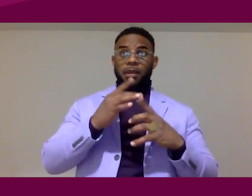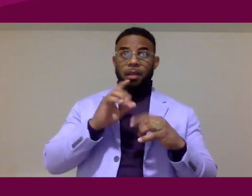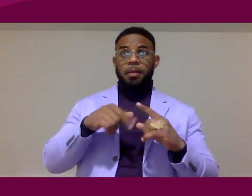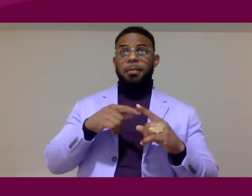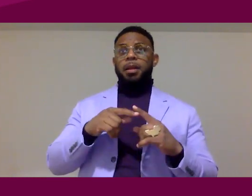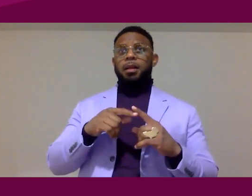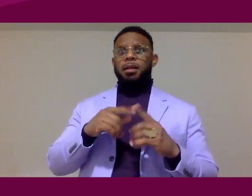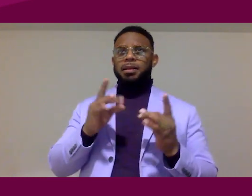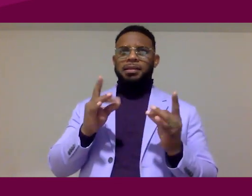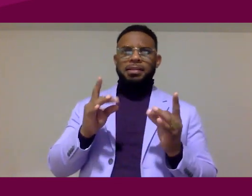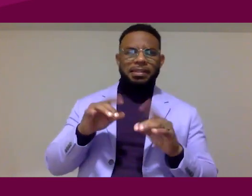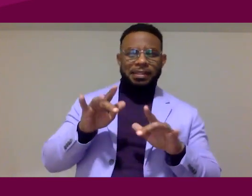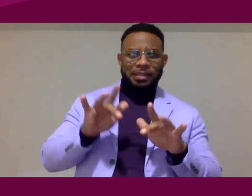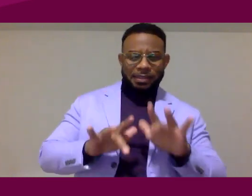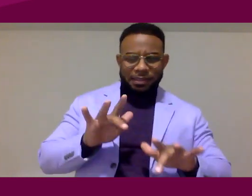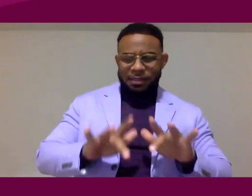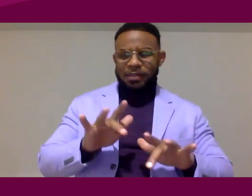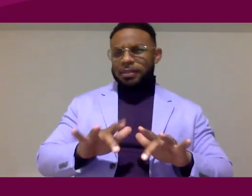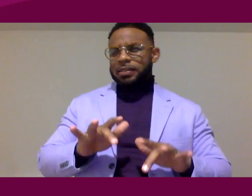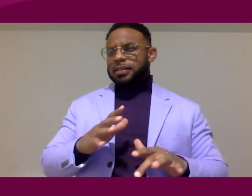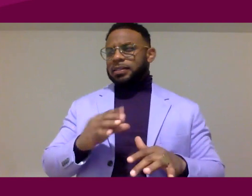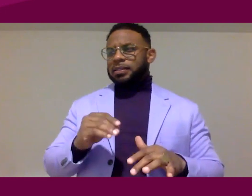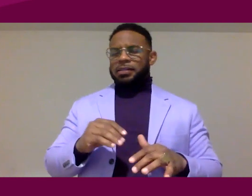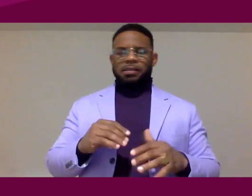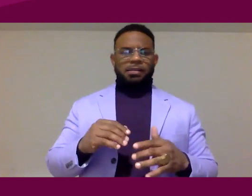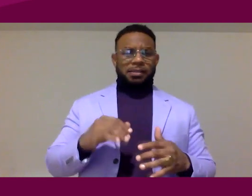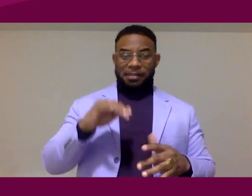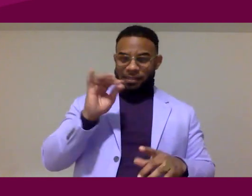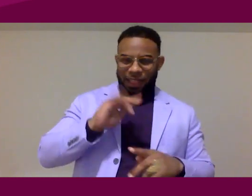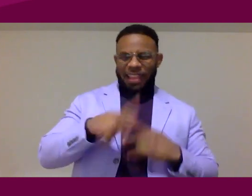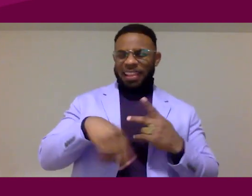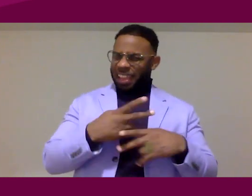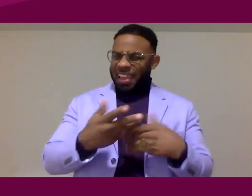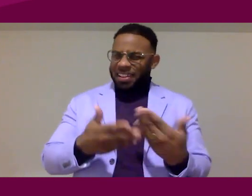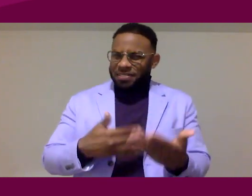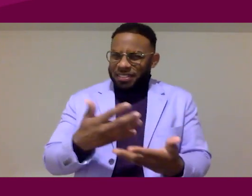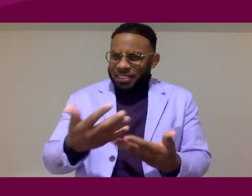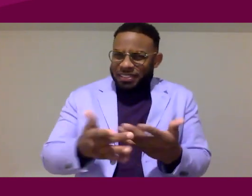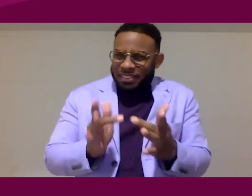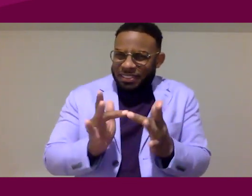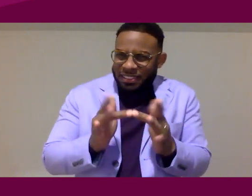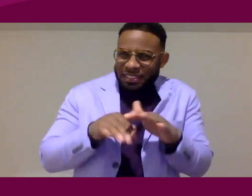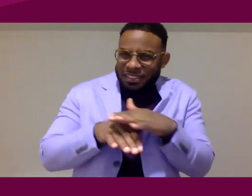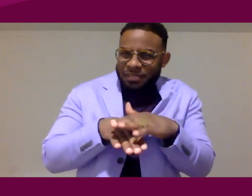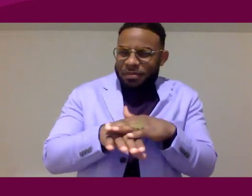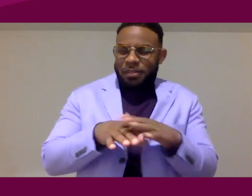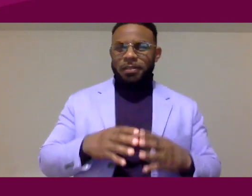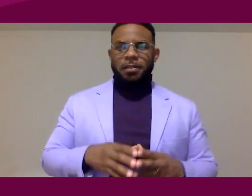sticky keys and that type of digital accessibility.